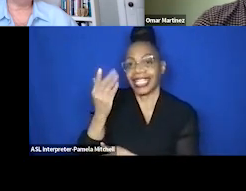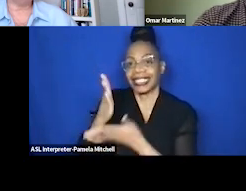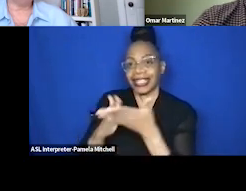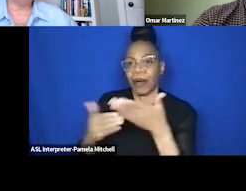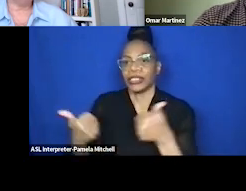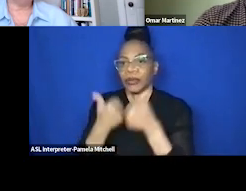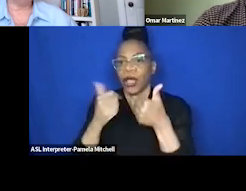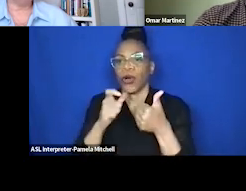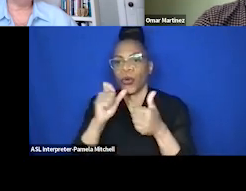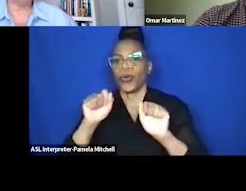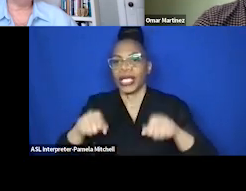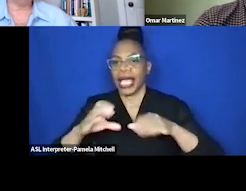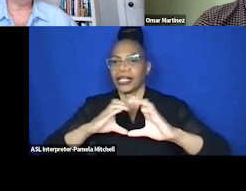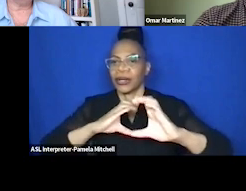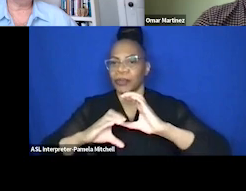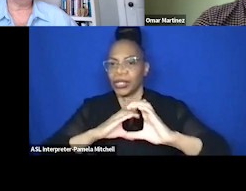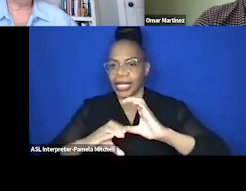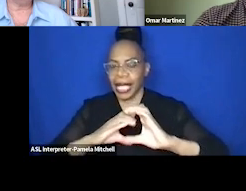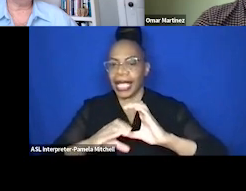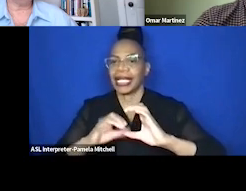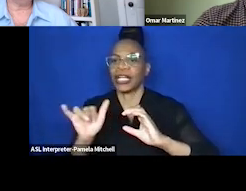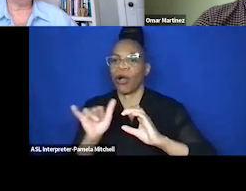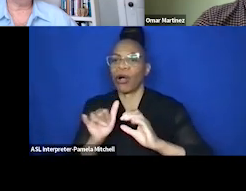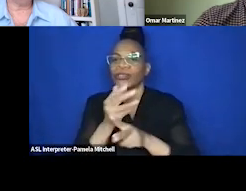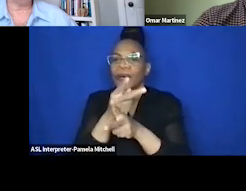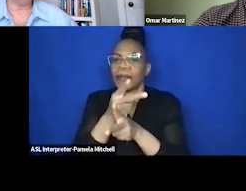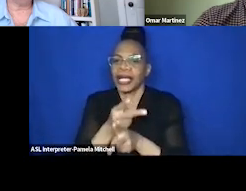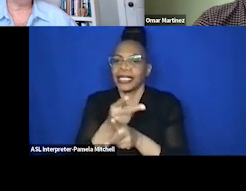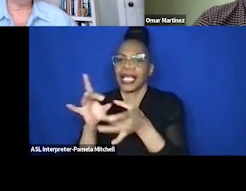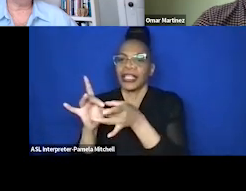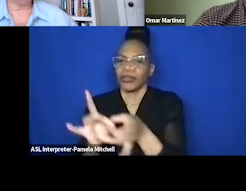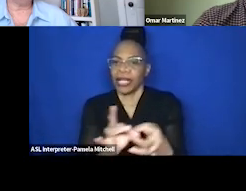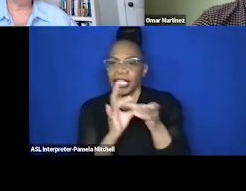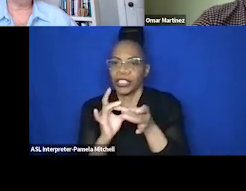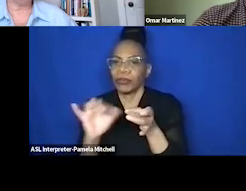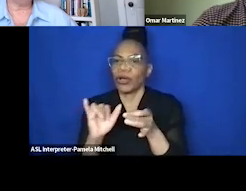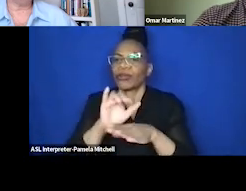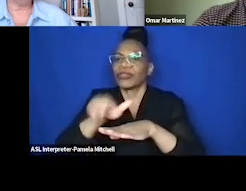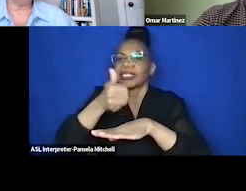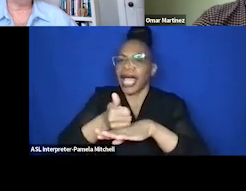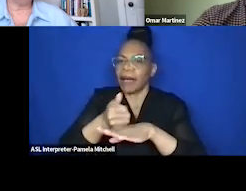and maintaining those relationships, and even just establishing them from the very beginning. And so because she came in